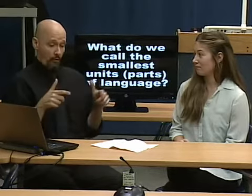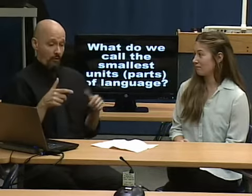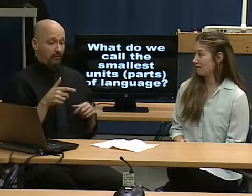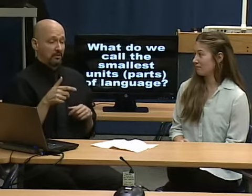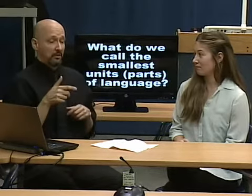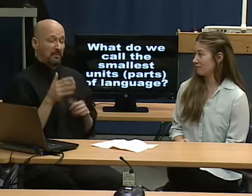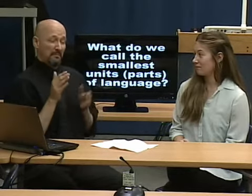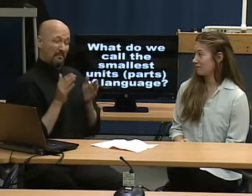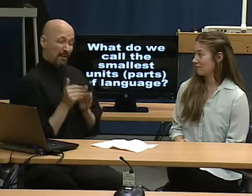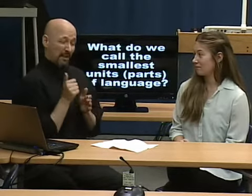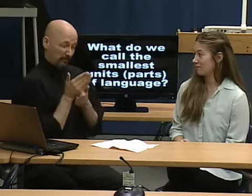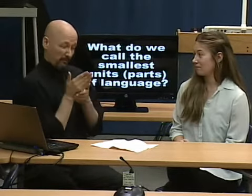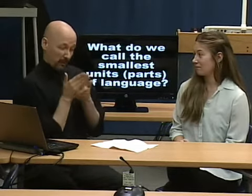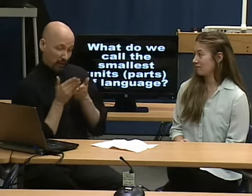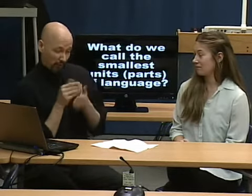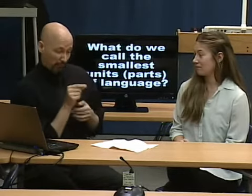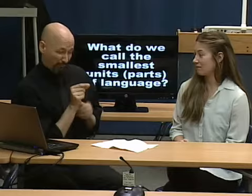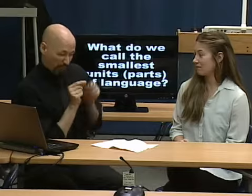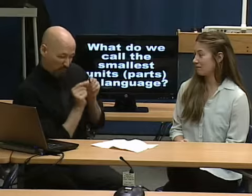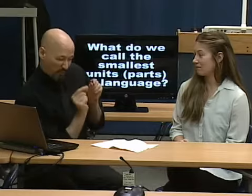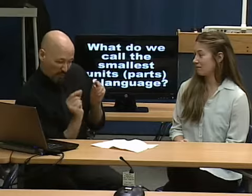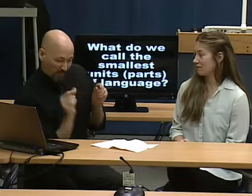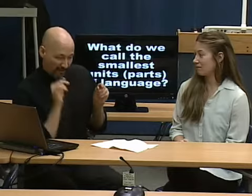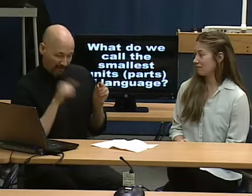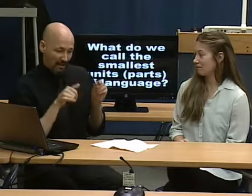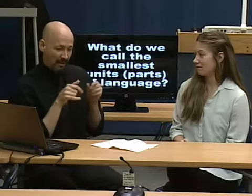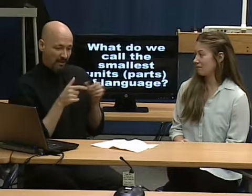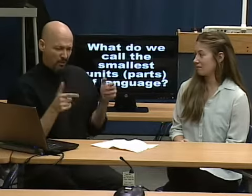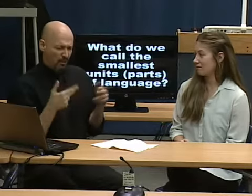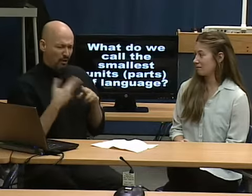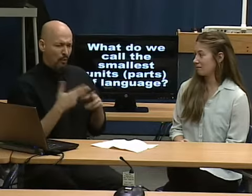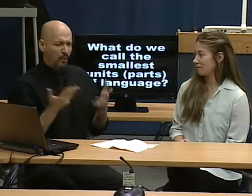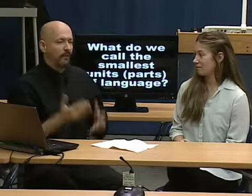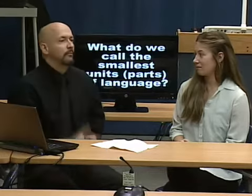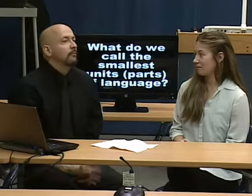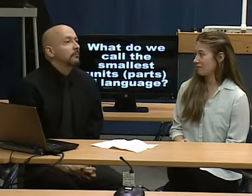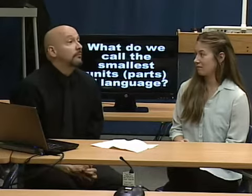The smallest parts of a language, what are they called?